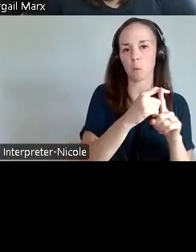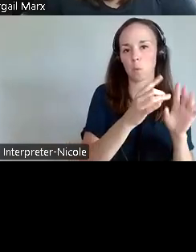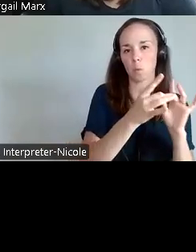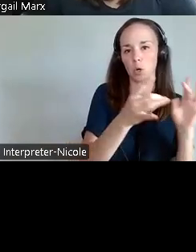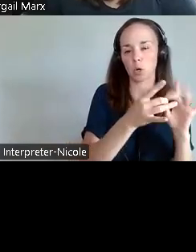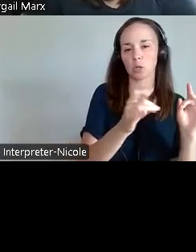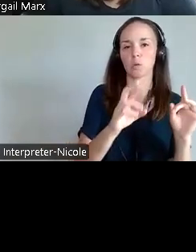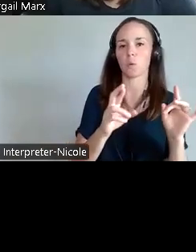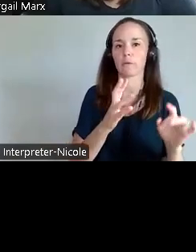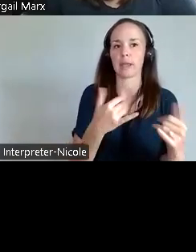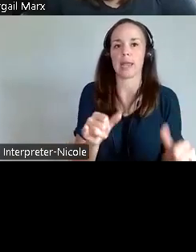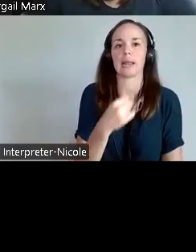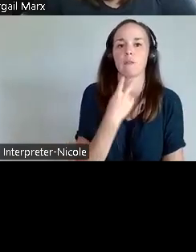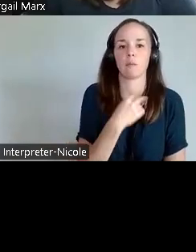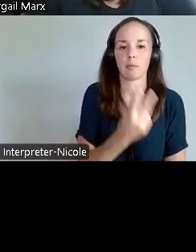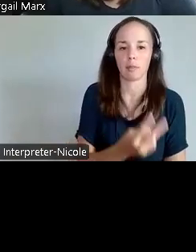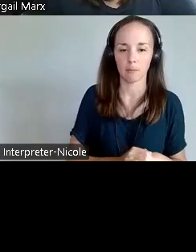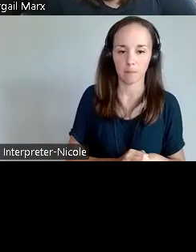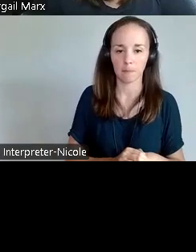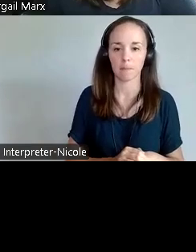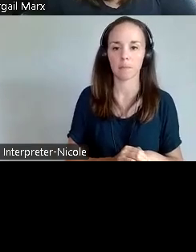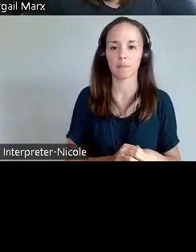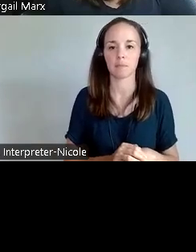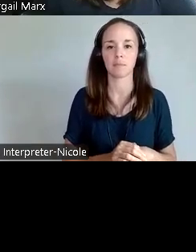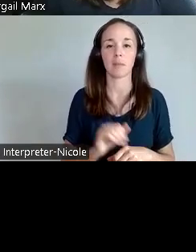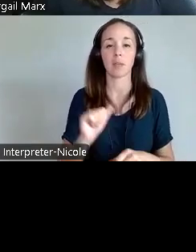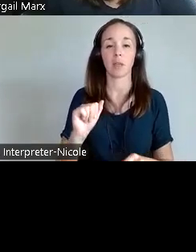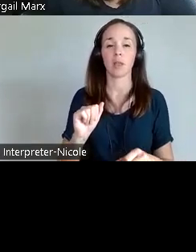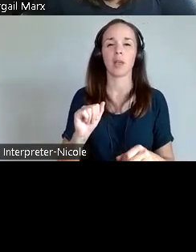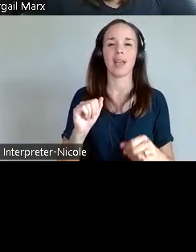And again, we can kind of further subdivide augmentative and alternative communication